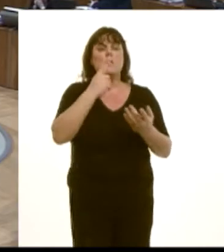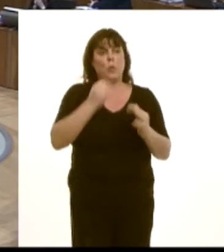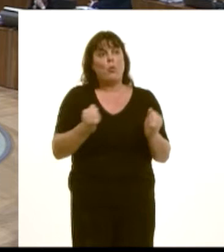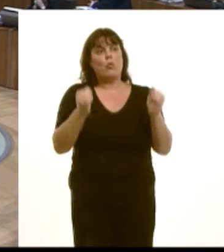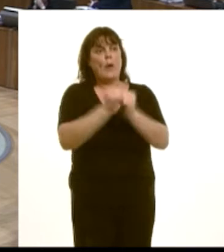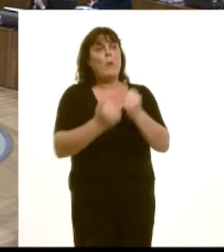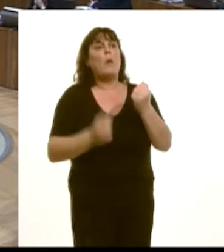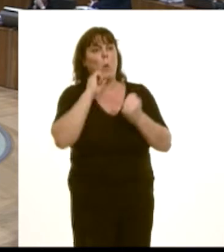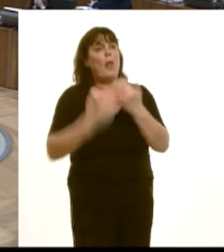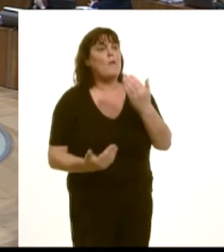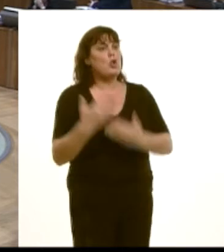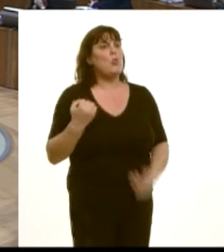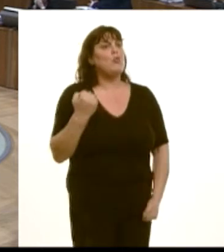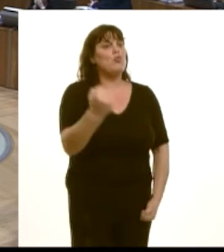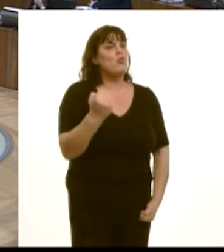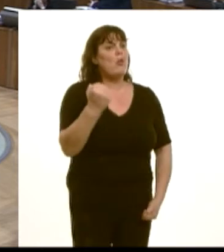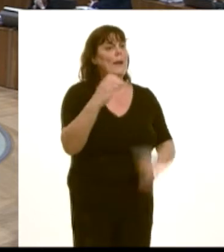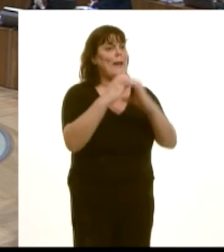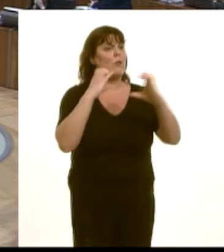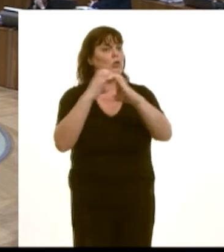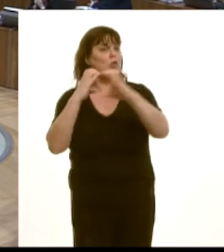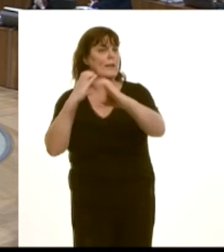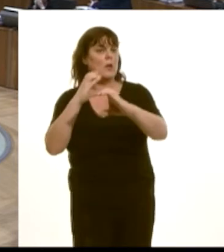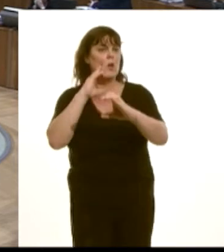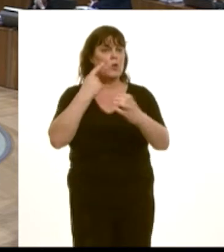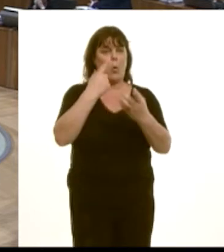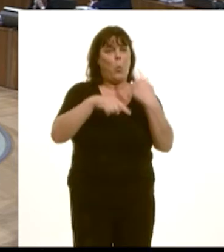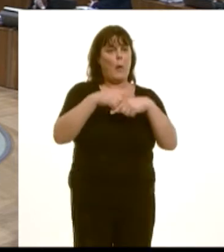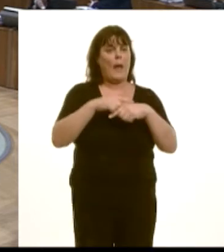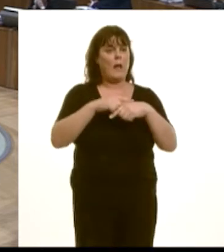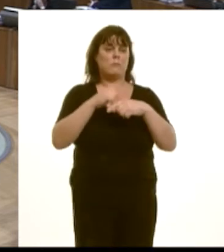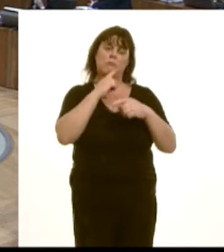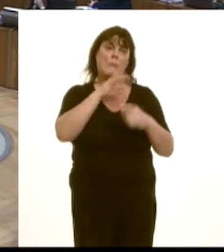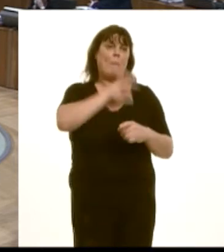the next franchise, to maximise the potential benefits that both electrification and devolution